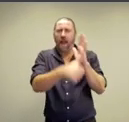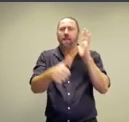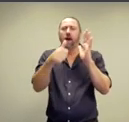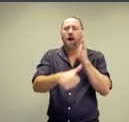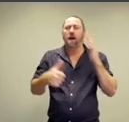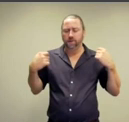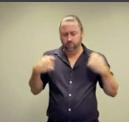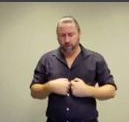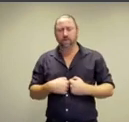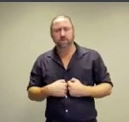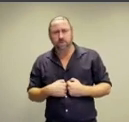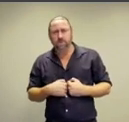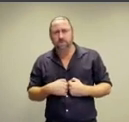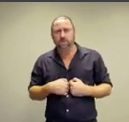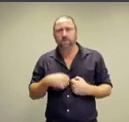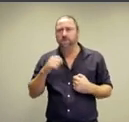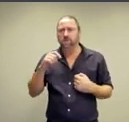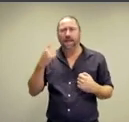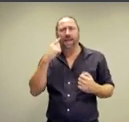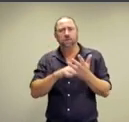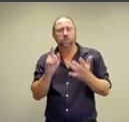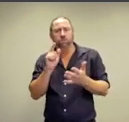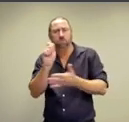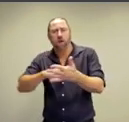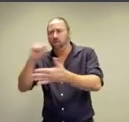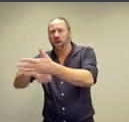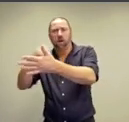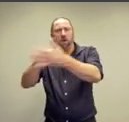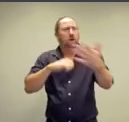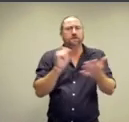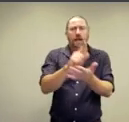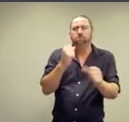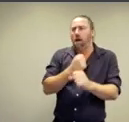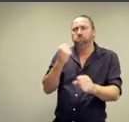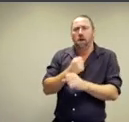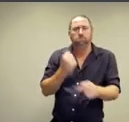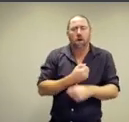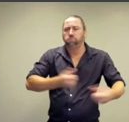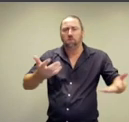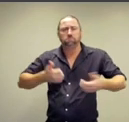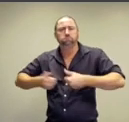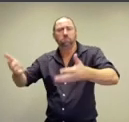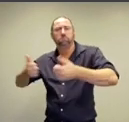the leather jacket became very widely available because